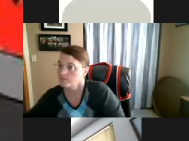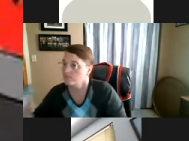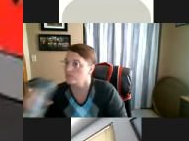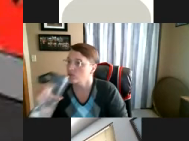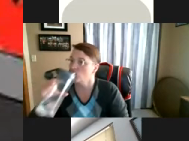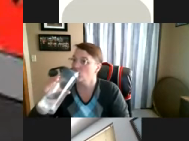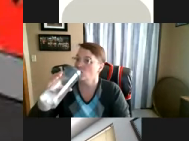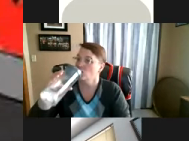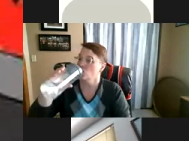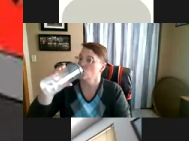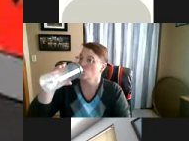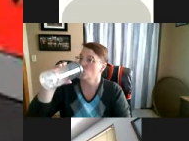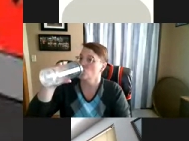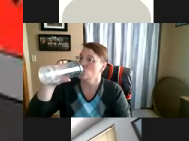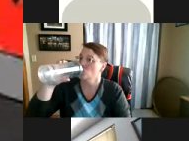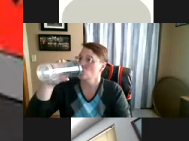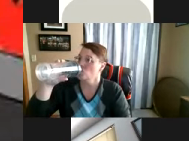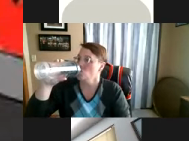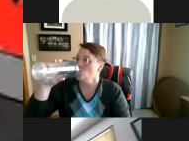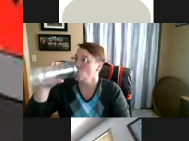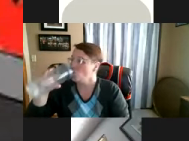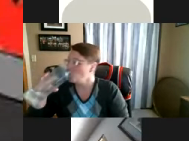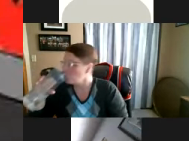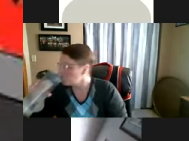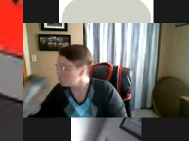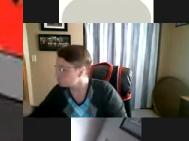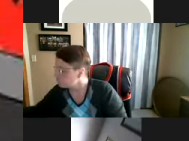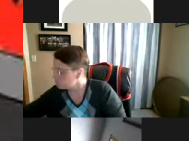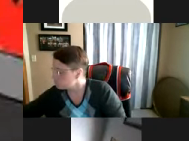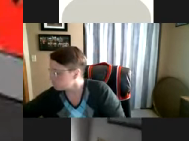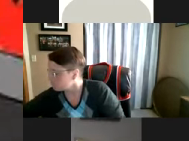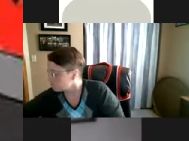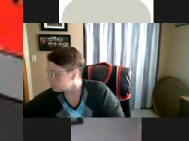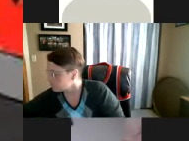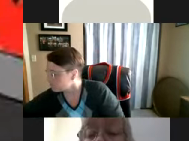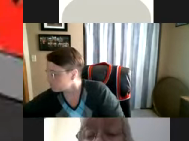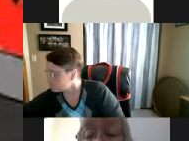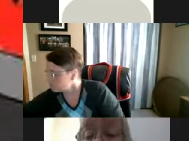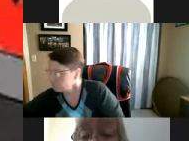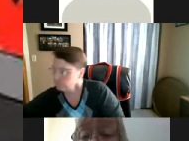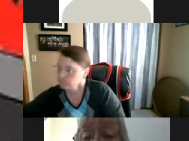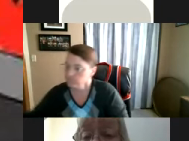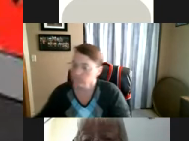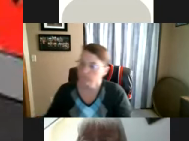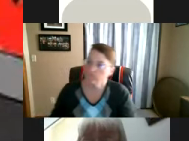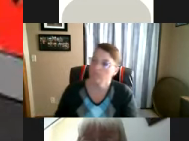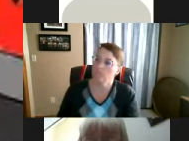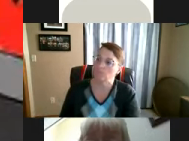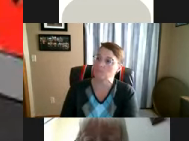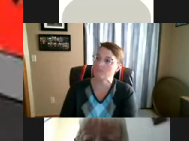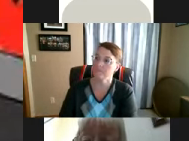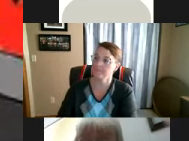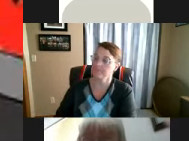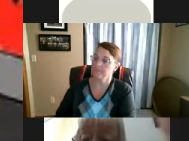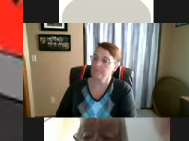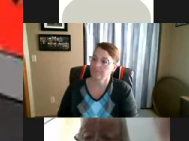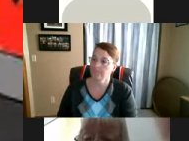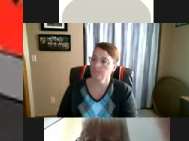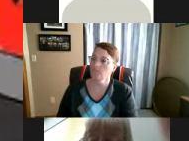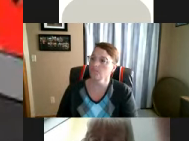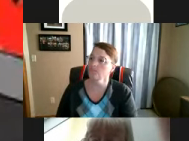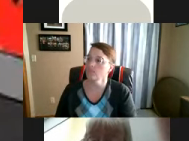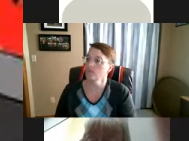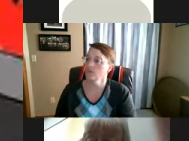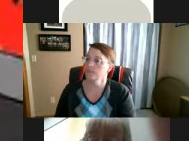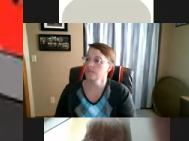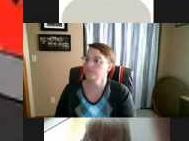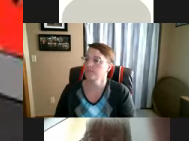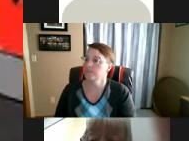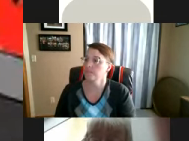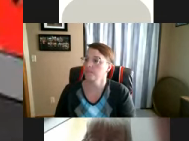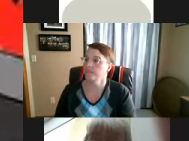the next, um, are all sort of to do with the intention to take your time and create a movement